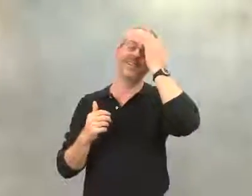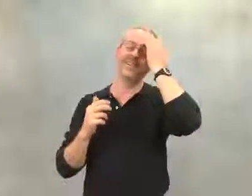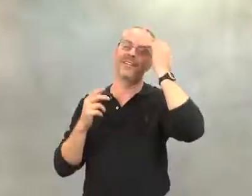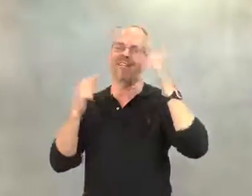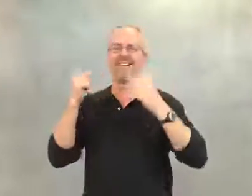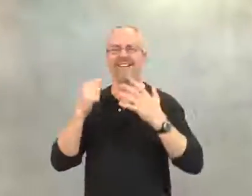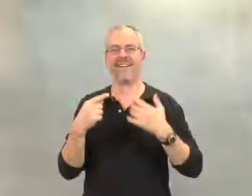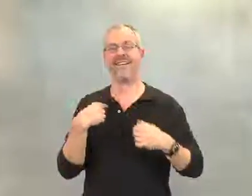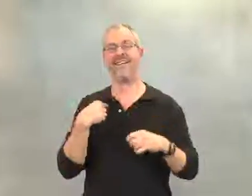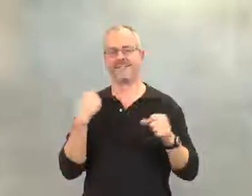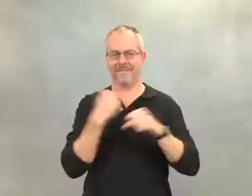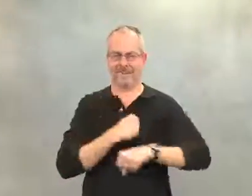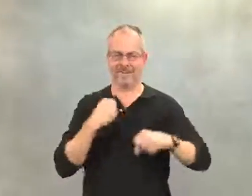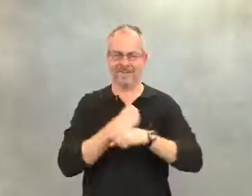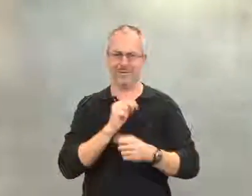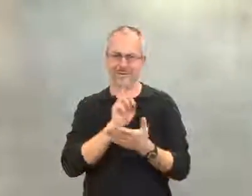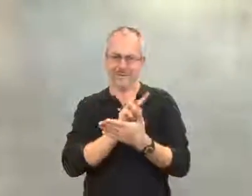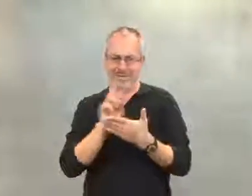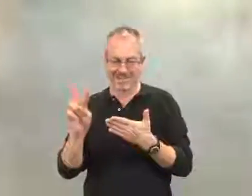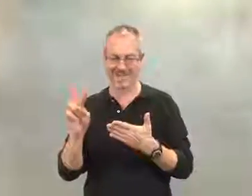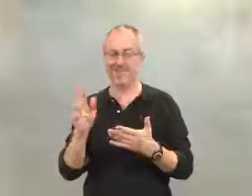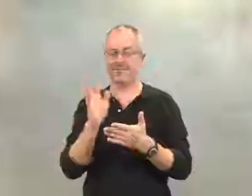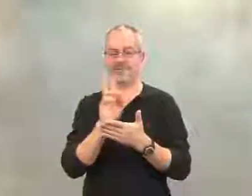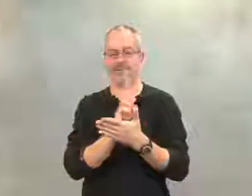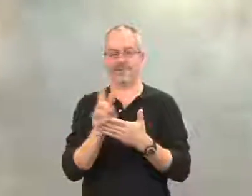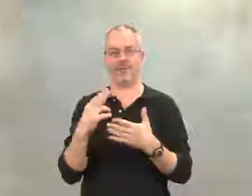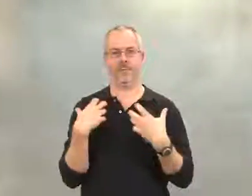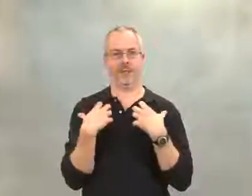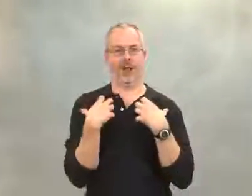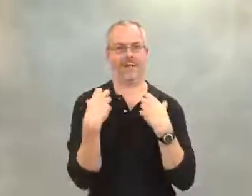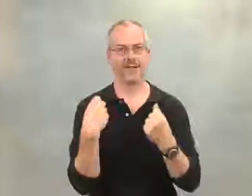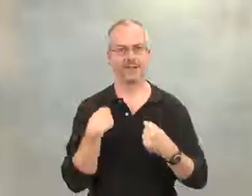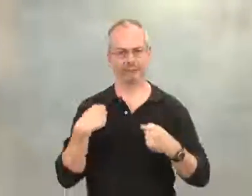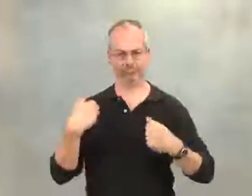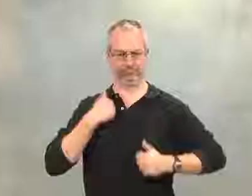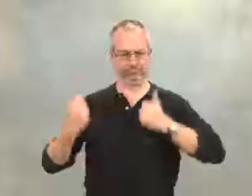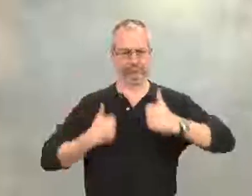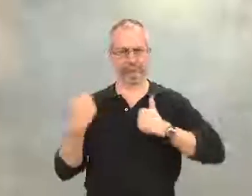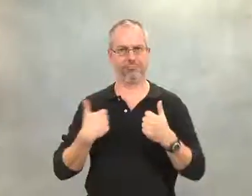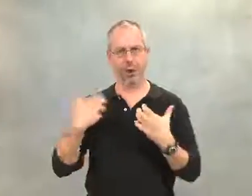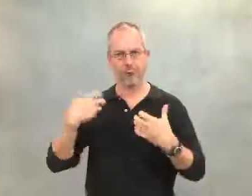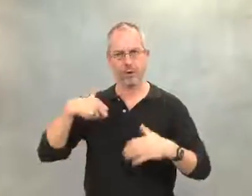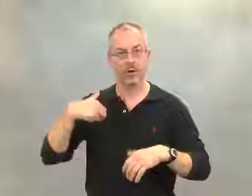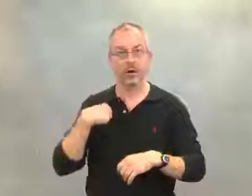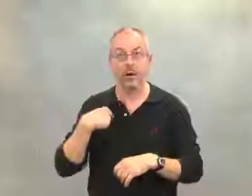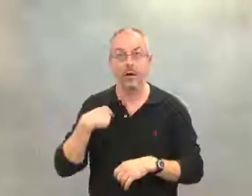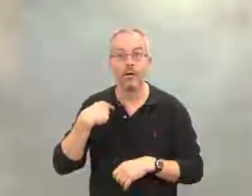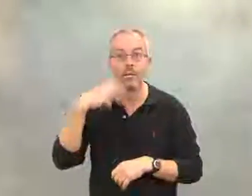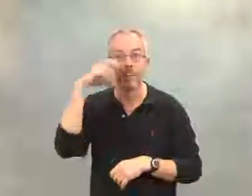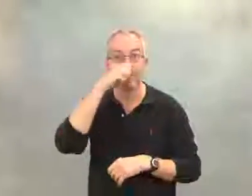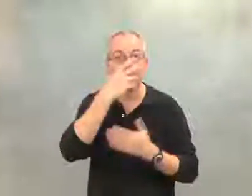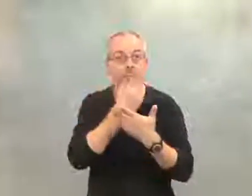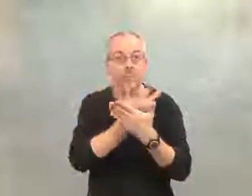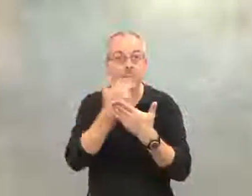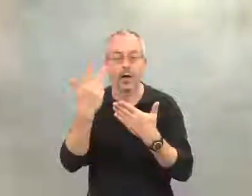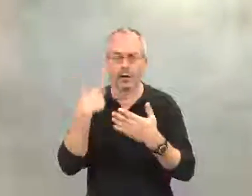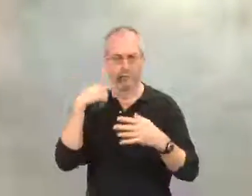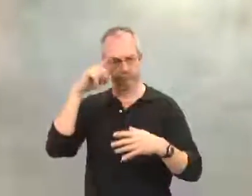I struggled through it for two weeks.